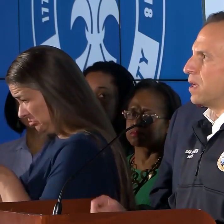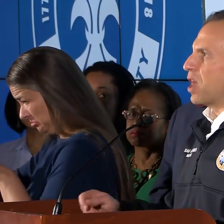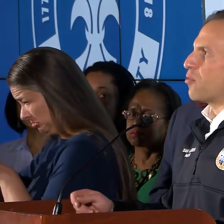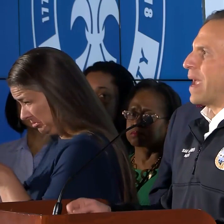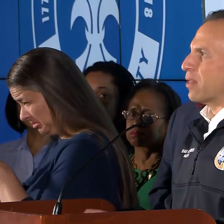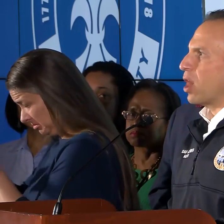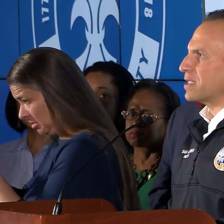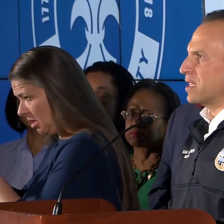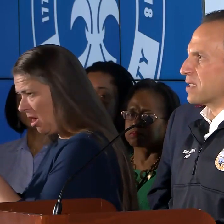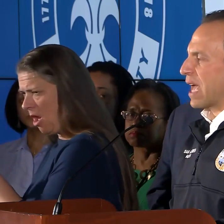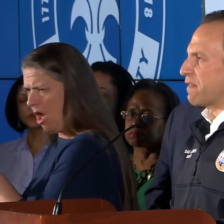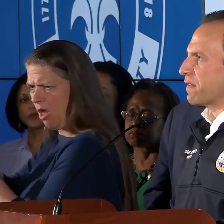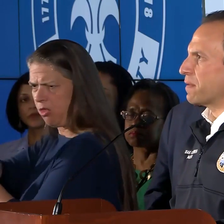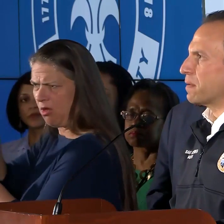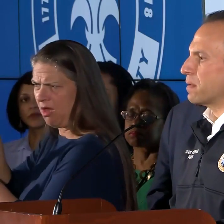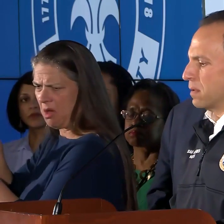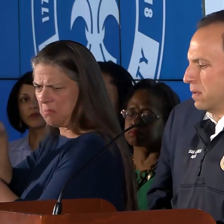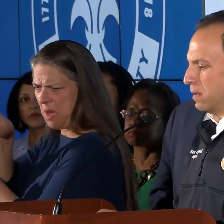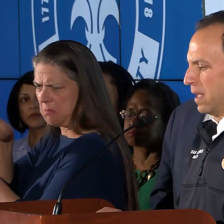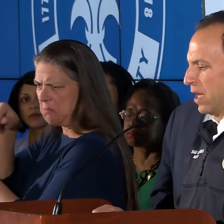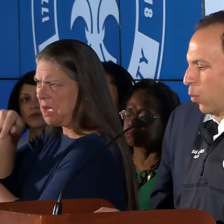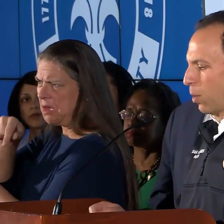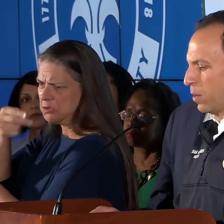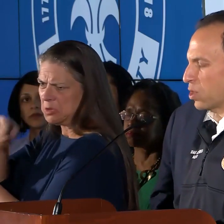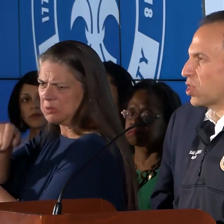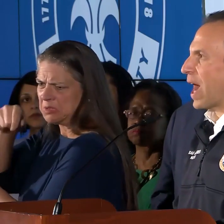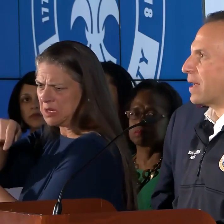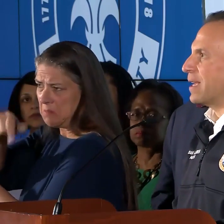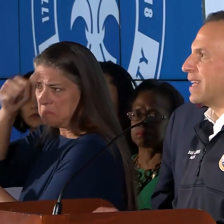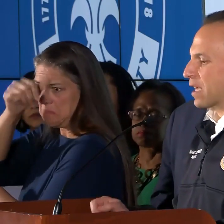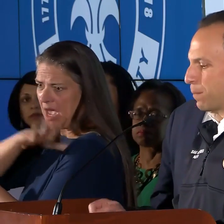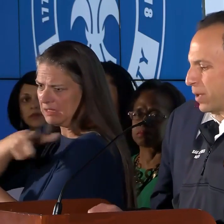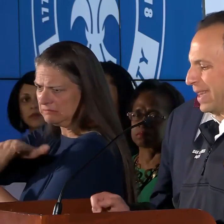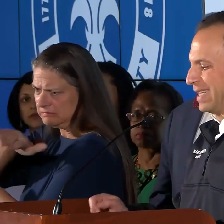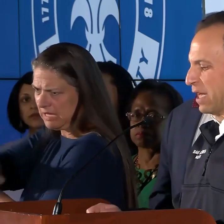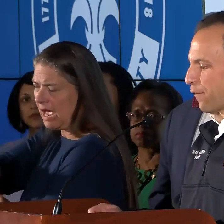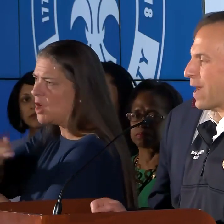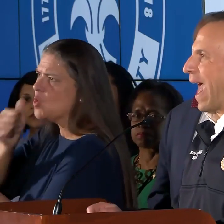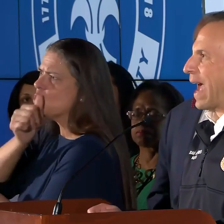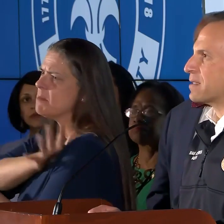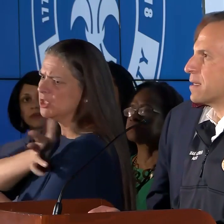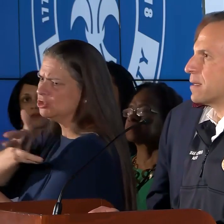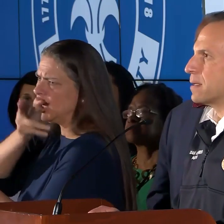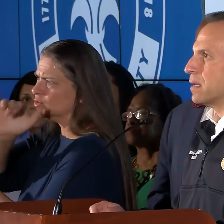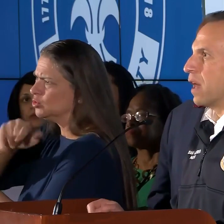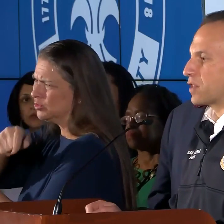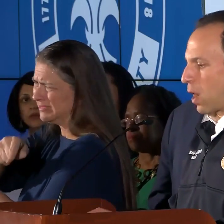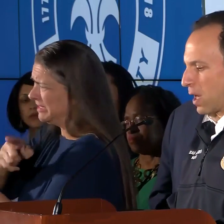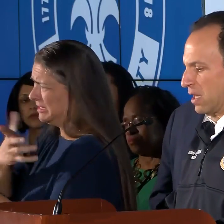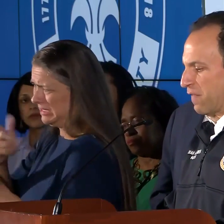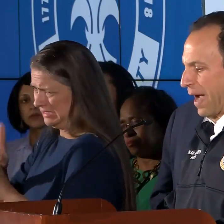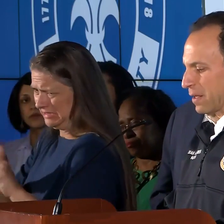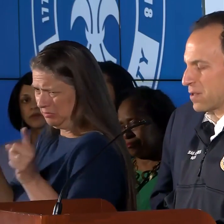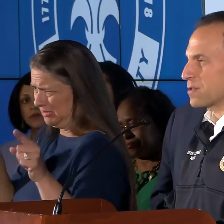another man lost his life and *** woman was shot in *** completely different act of targeted violence.